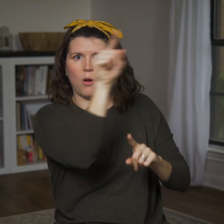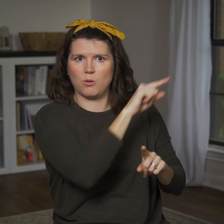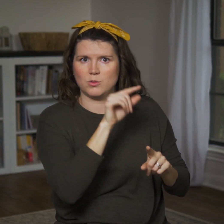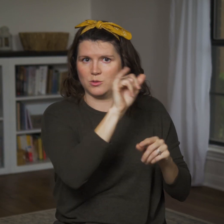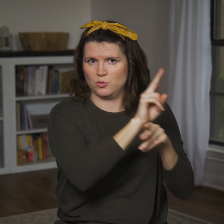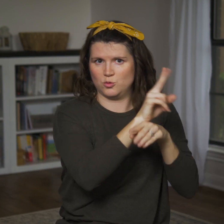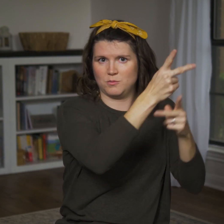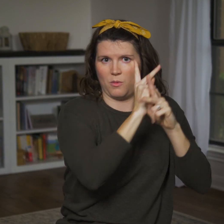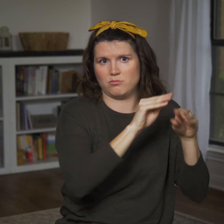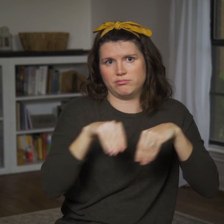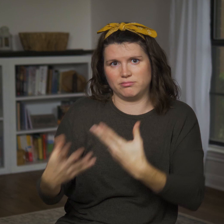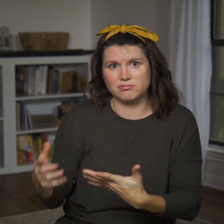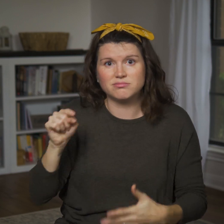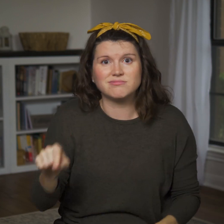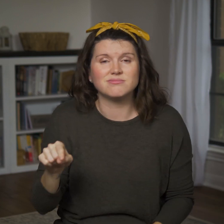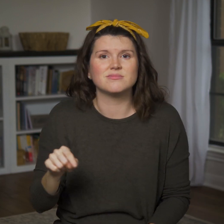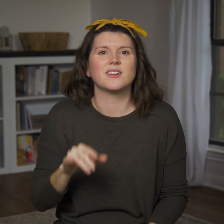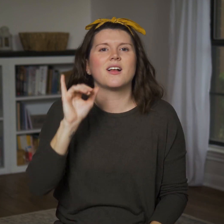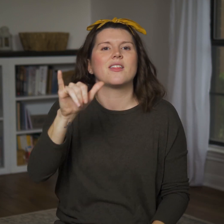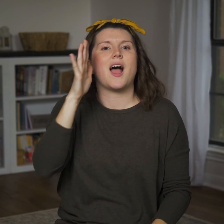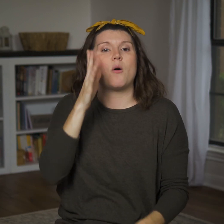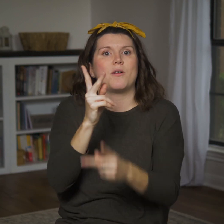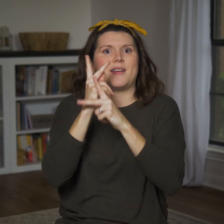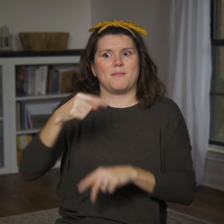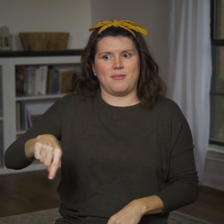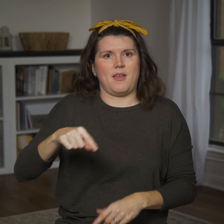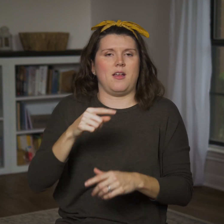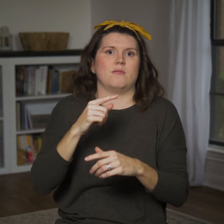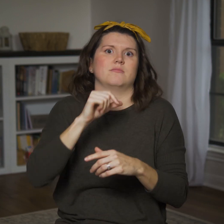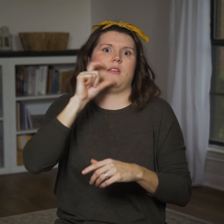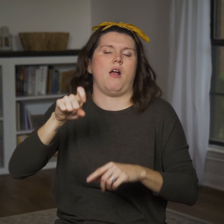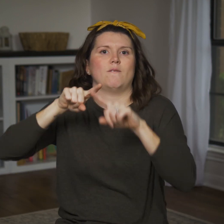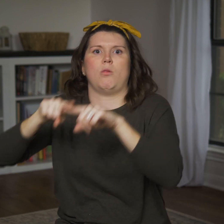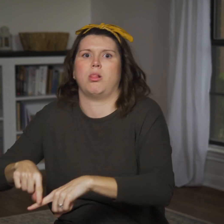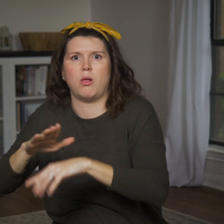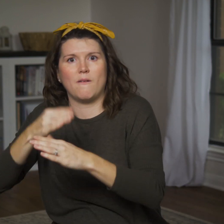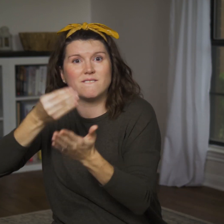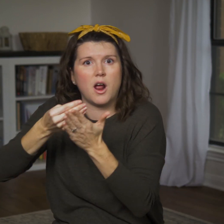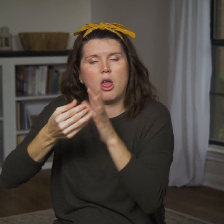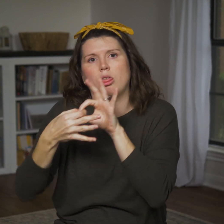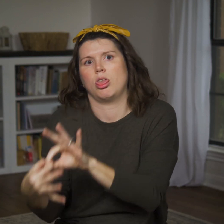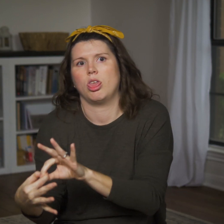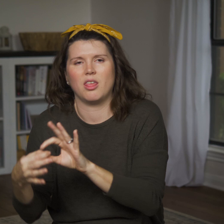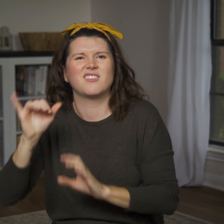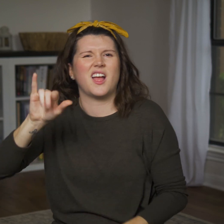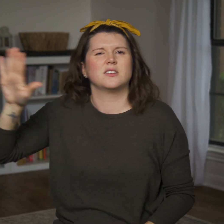and they’ll never have to borrow. This will keep them free from financial attachments